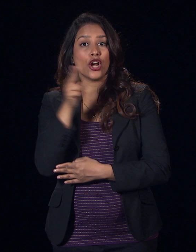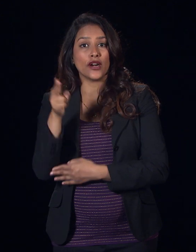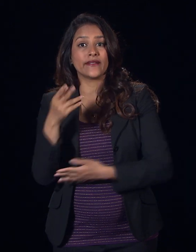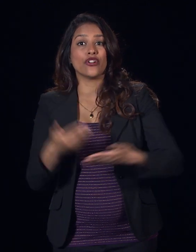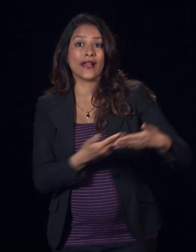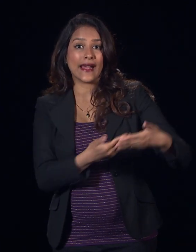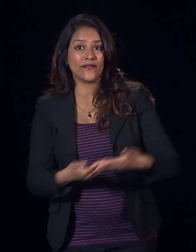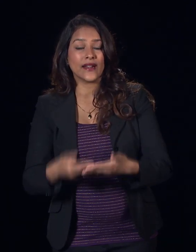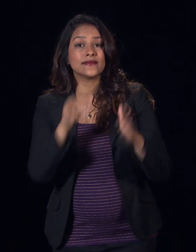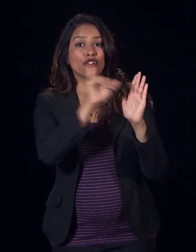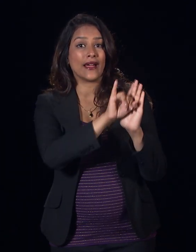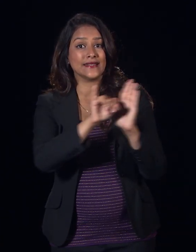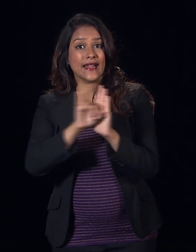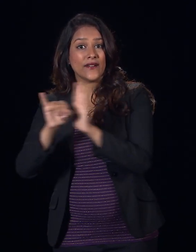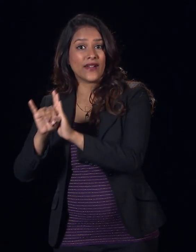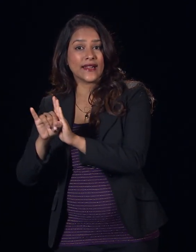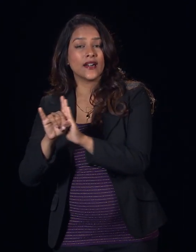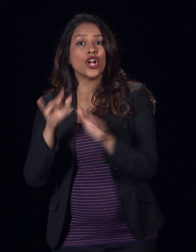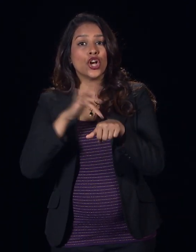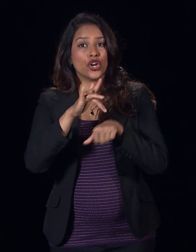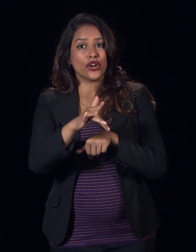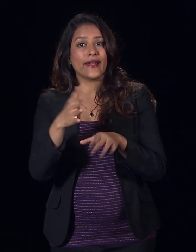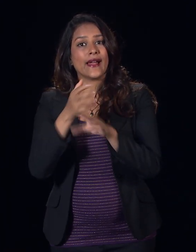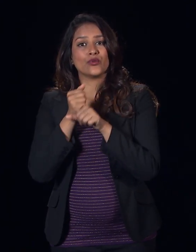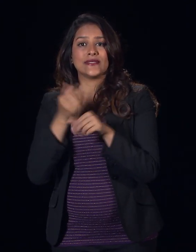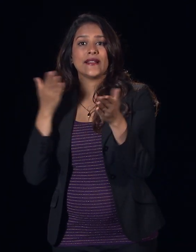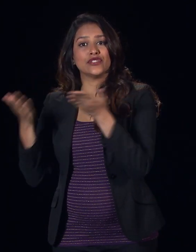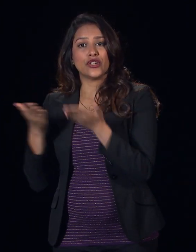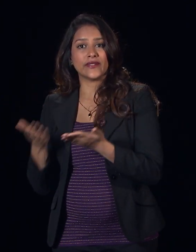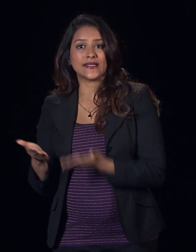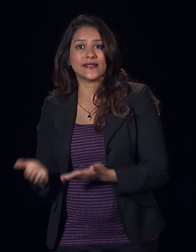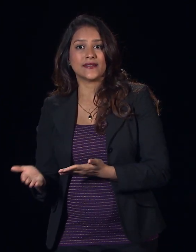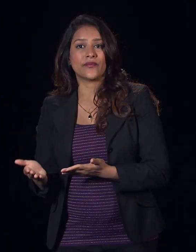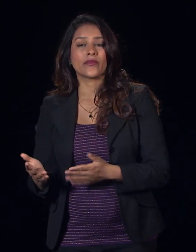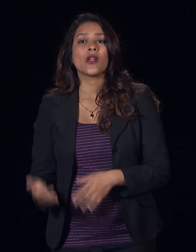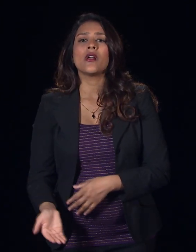of hearing infants are identified early and receive services.